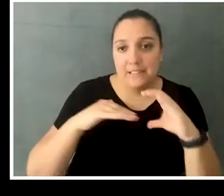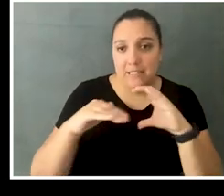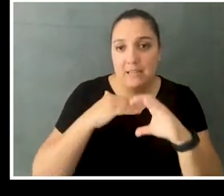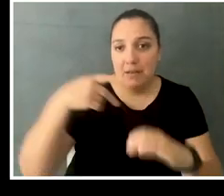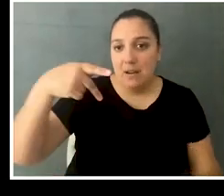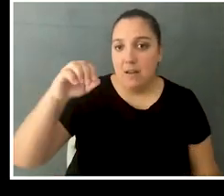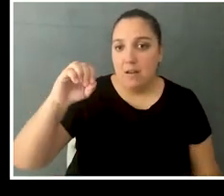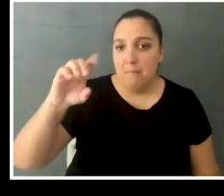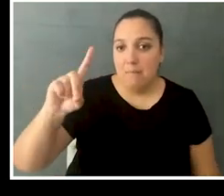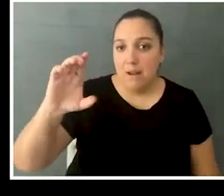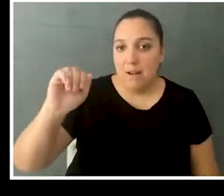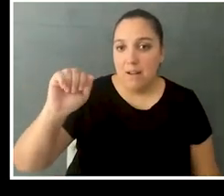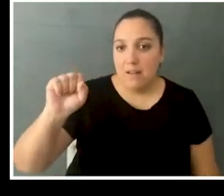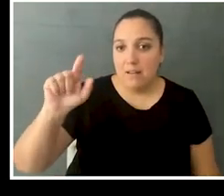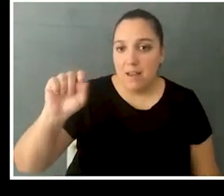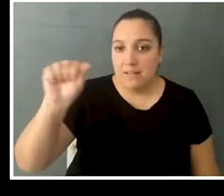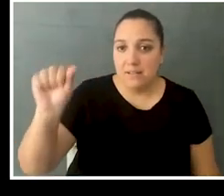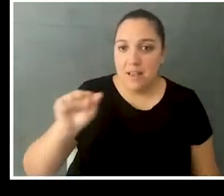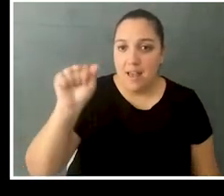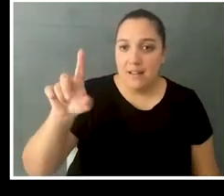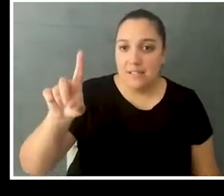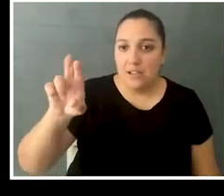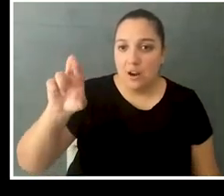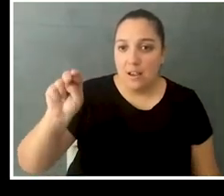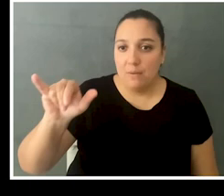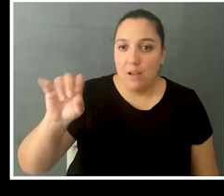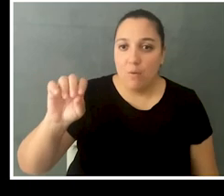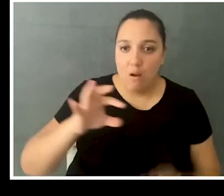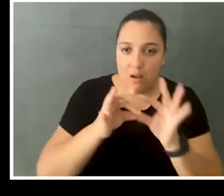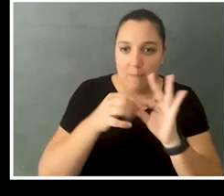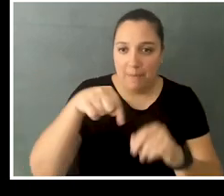please email podcast@drny.org or comment below.